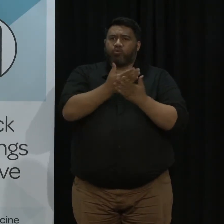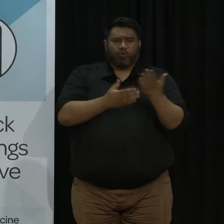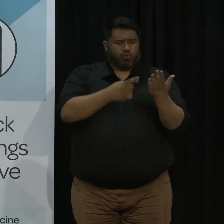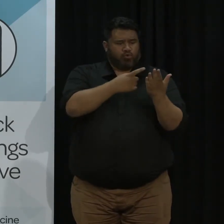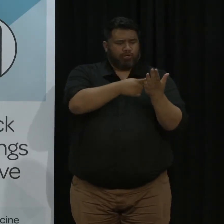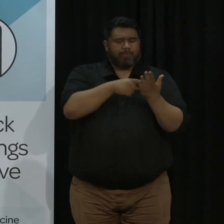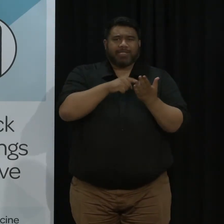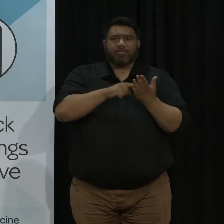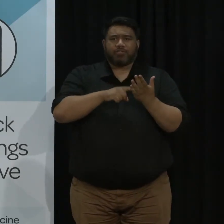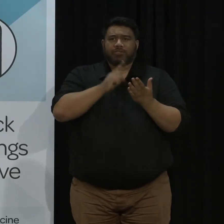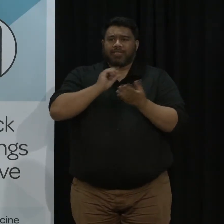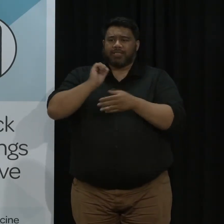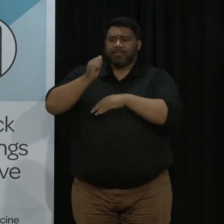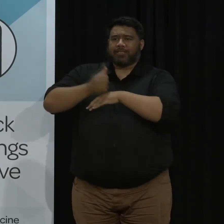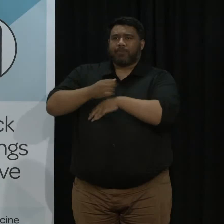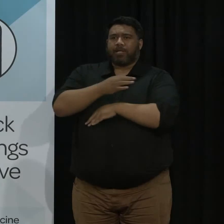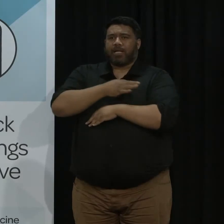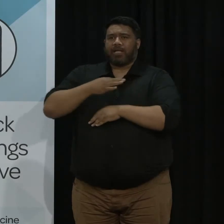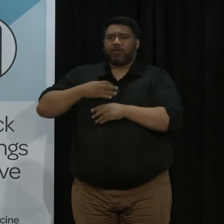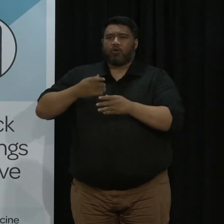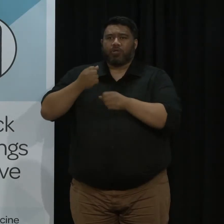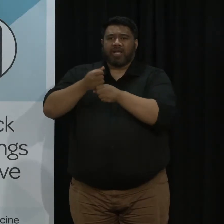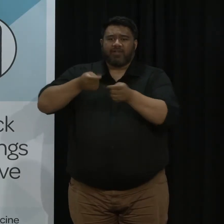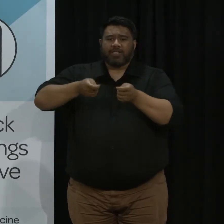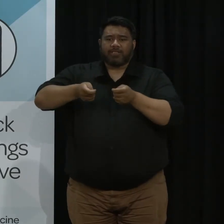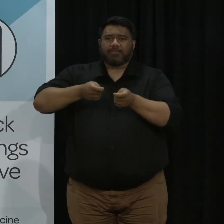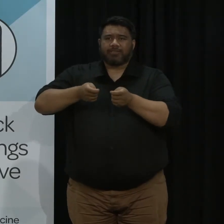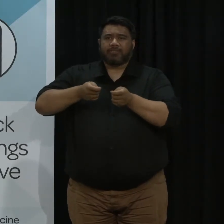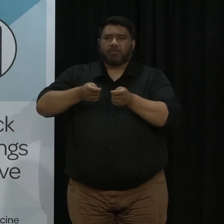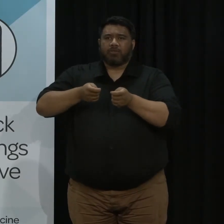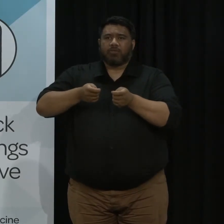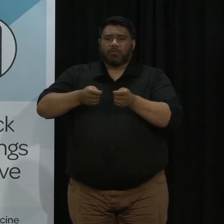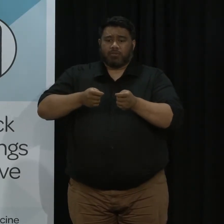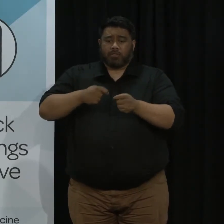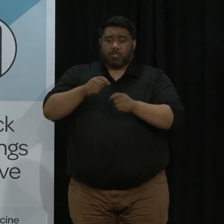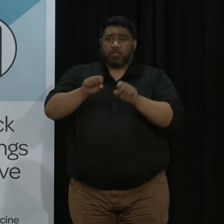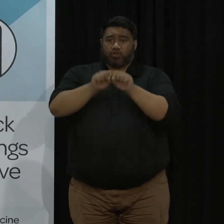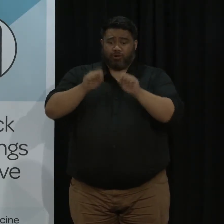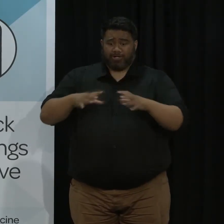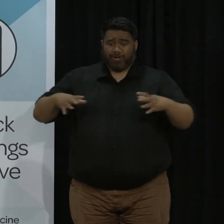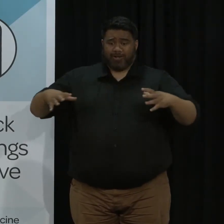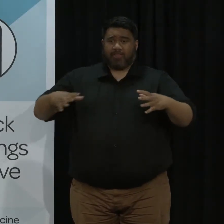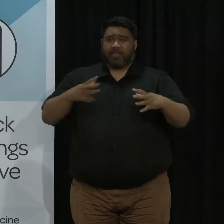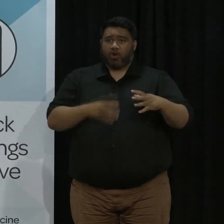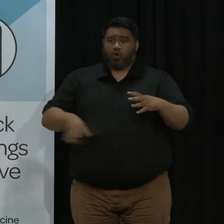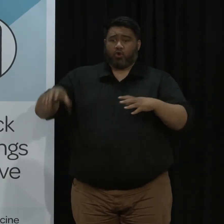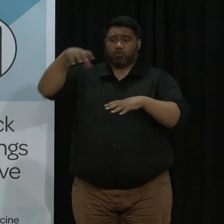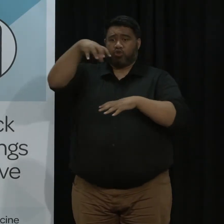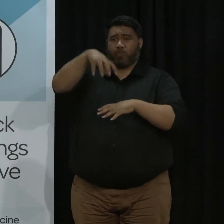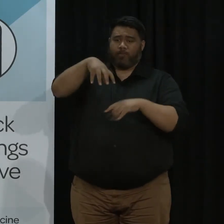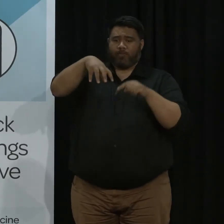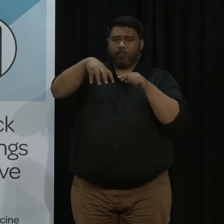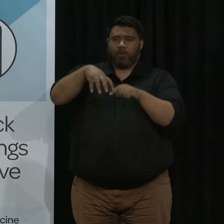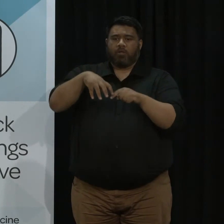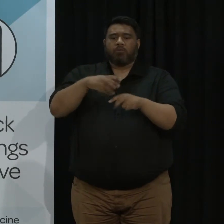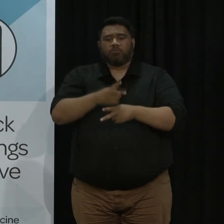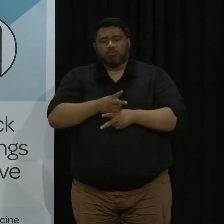confident the system is much stronger and one of the recommendations that is being implemented of course is to put